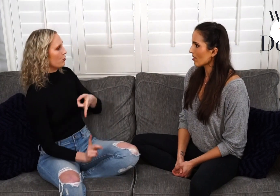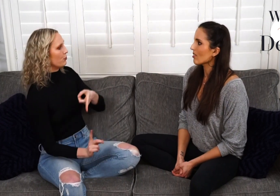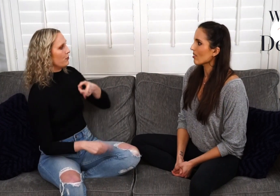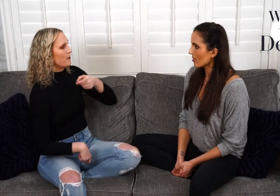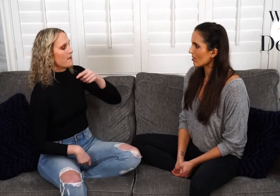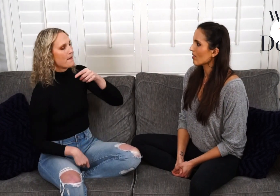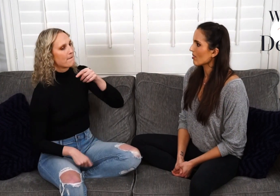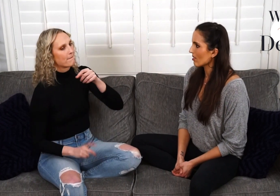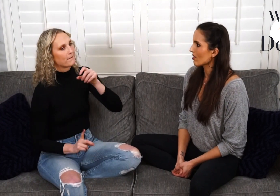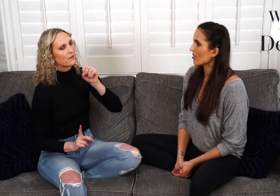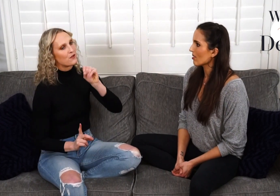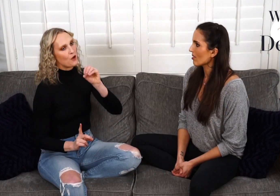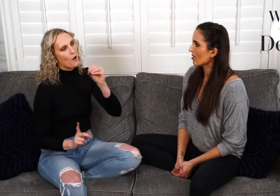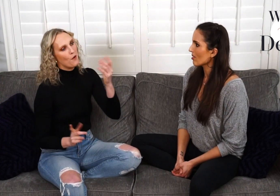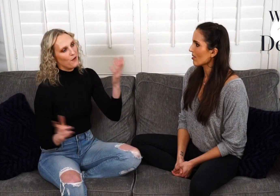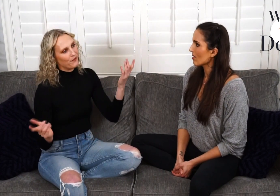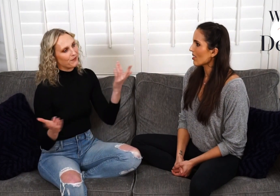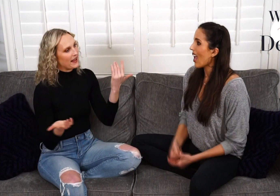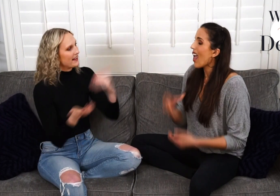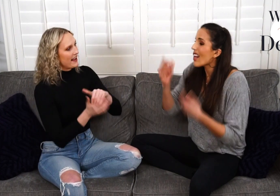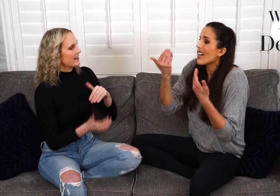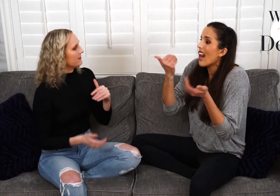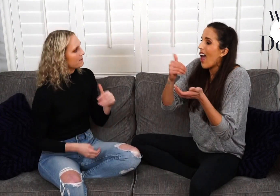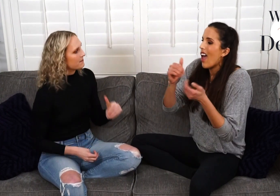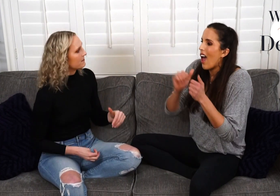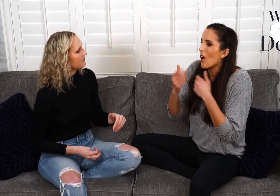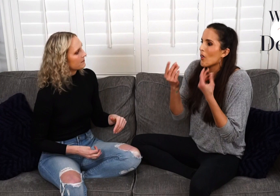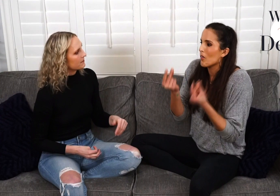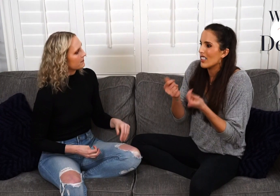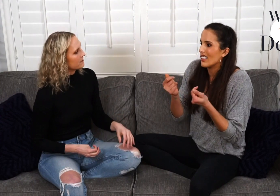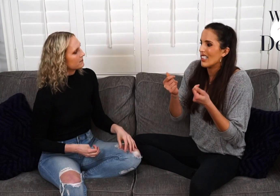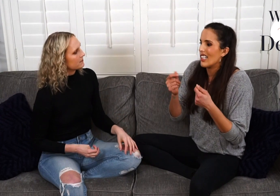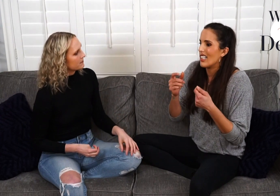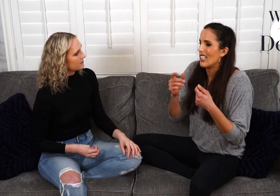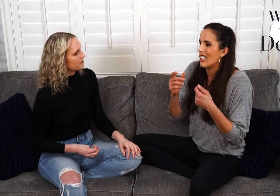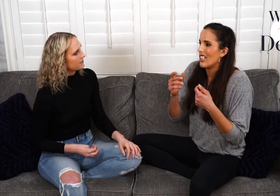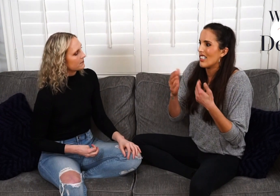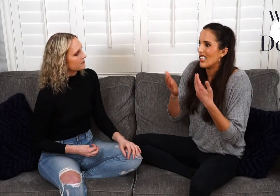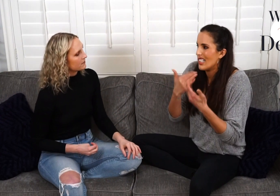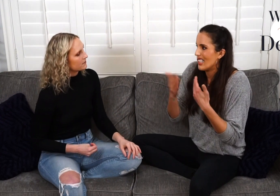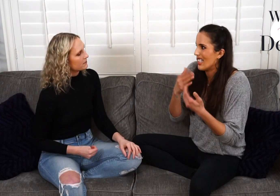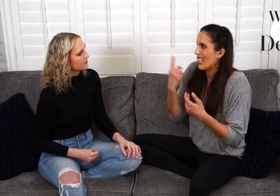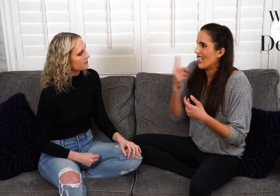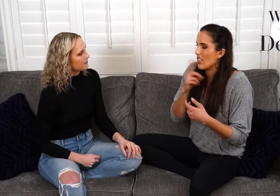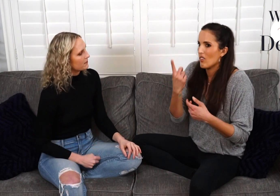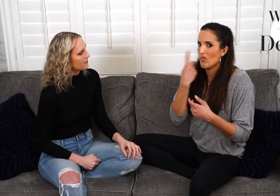of power and so again... - And how quickly and easy